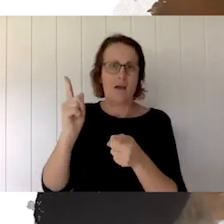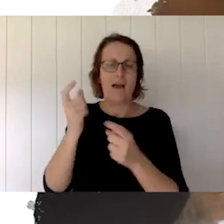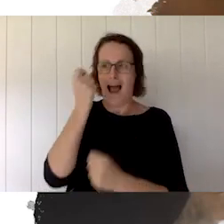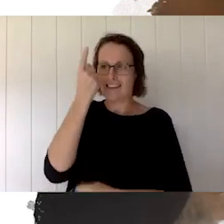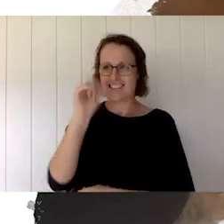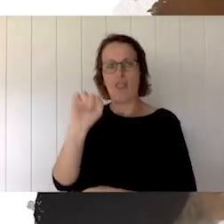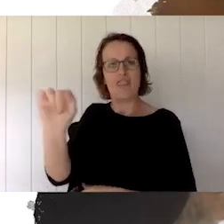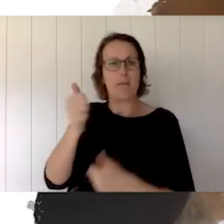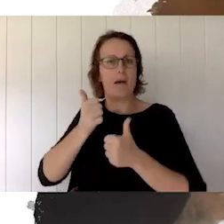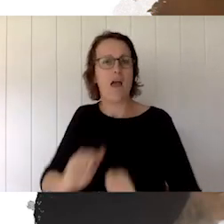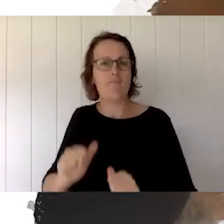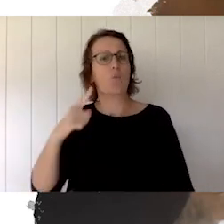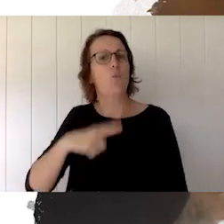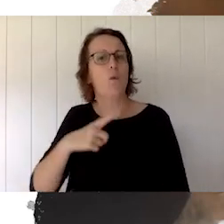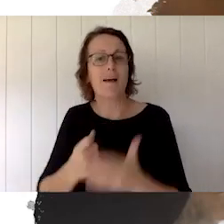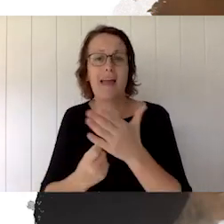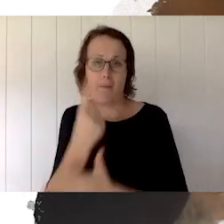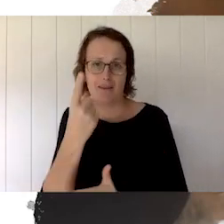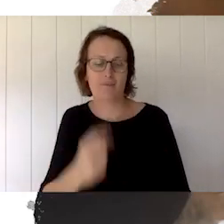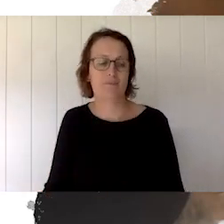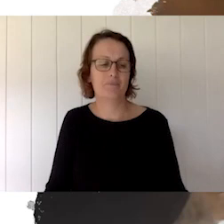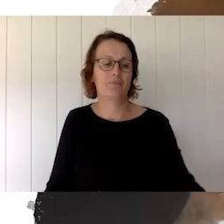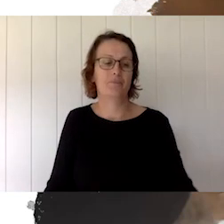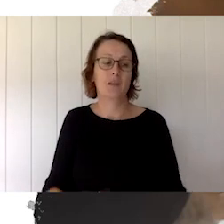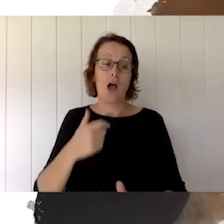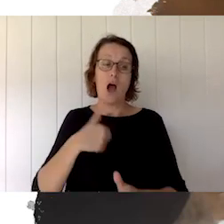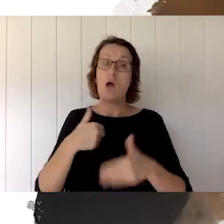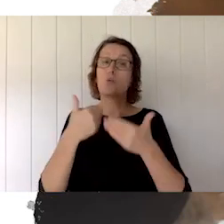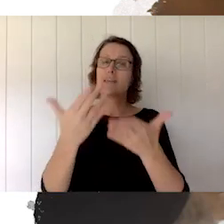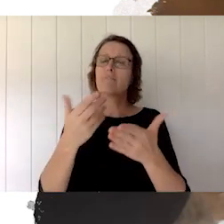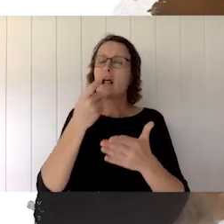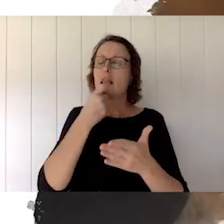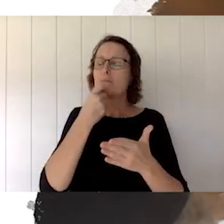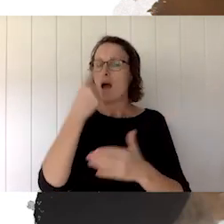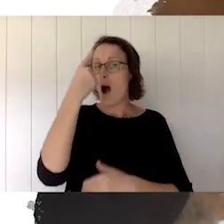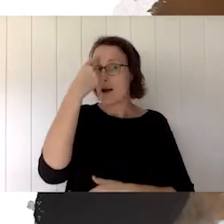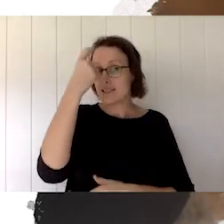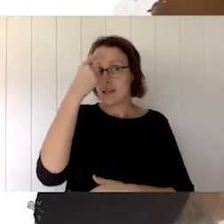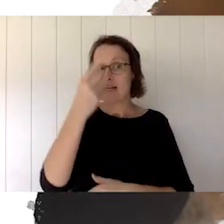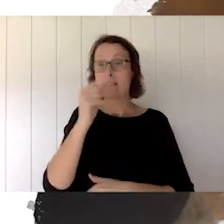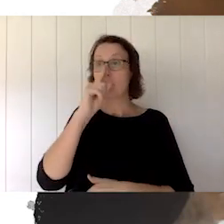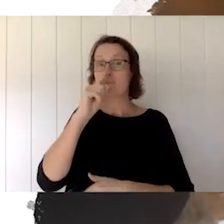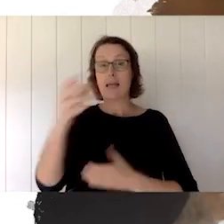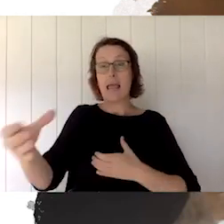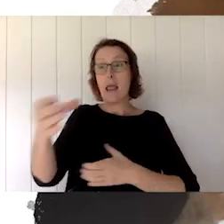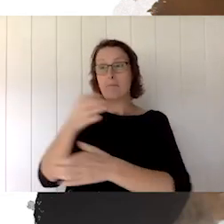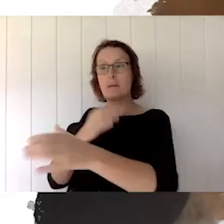straightforward as that. I want to challenge some ideas here. People often say that empathy is walking in someone else's shoes. But the